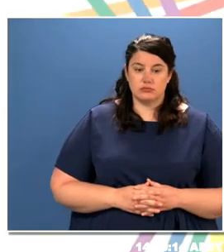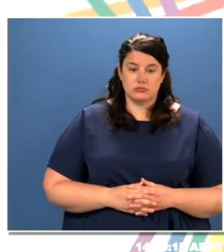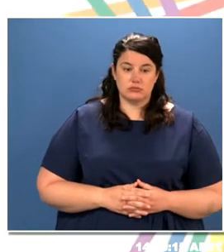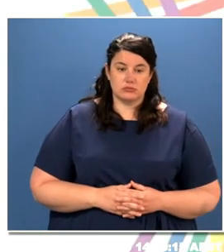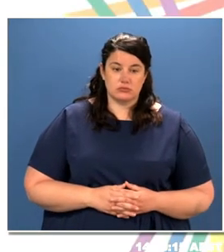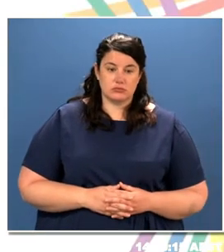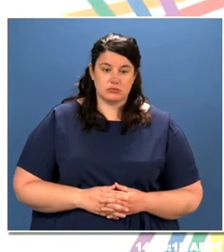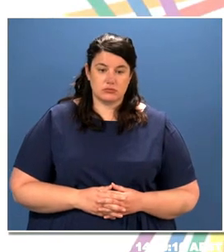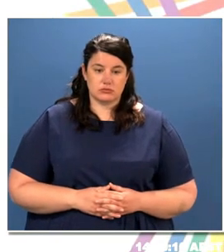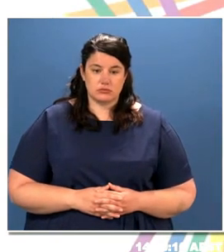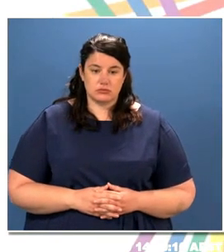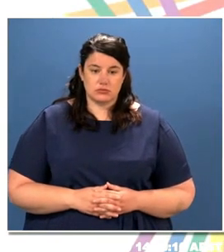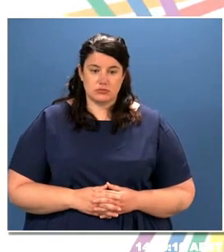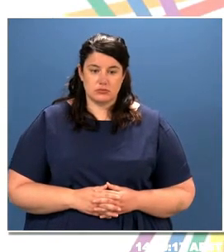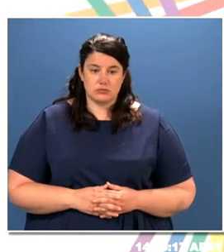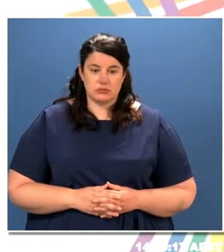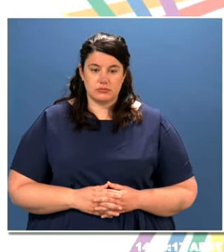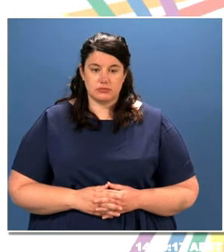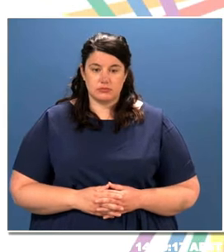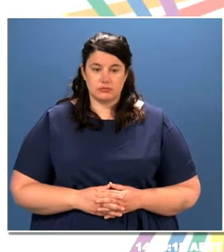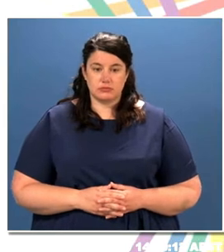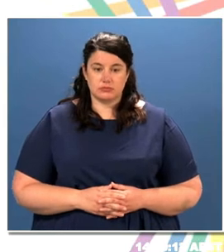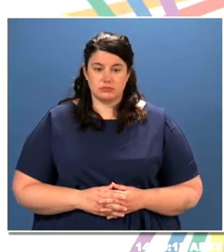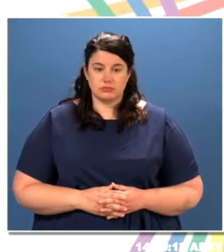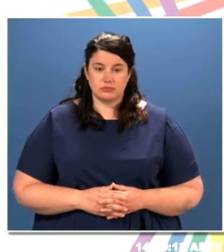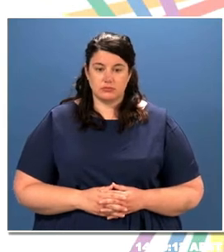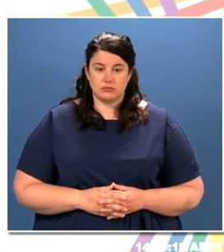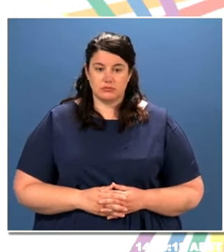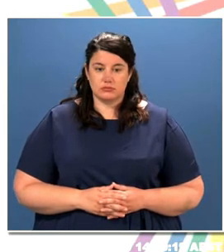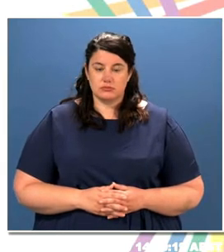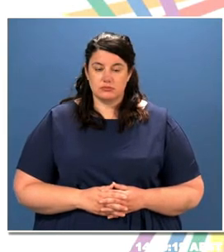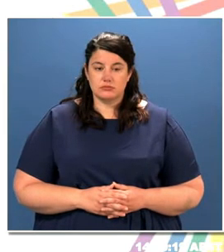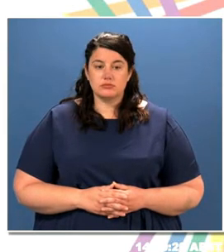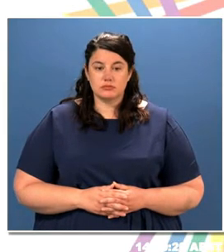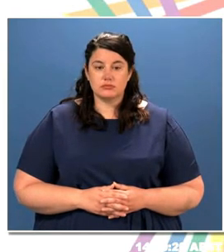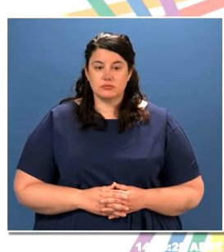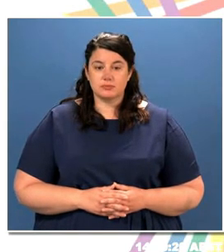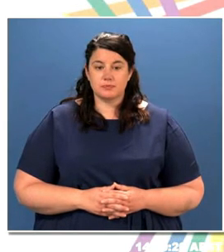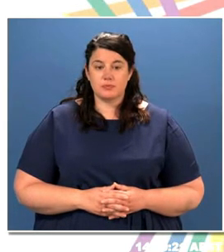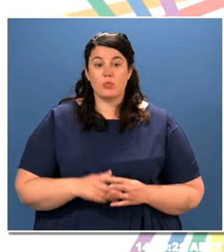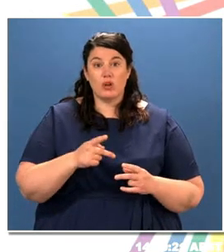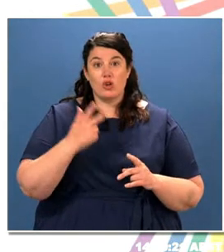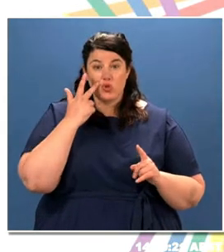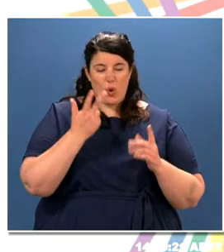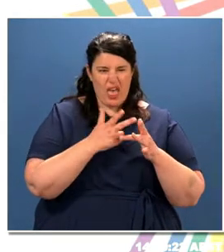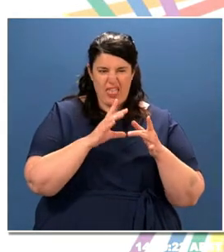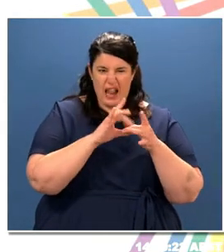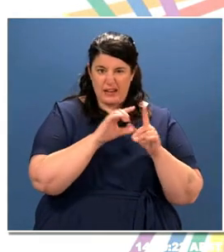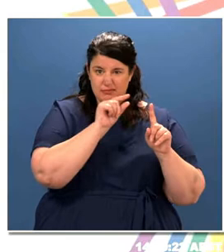And just to scroll down the page a little bit, please. And so what that does is takes you to other links, and what we might do